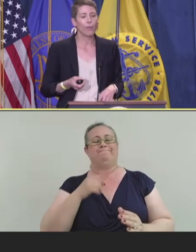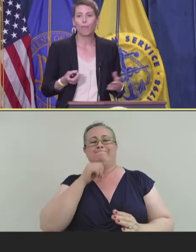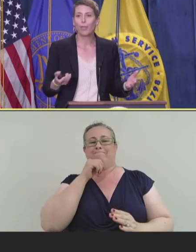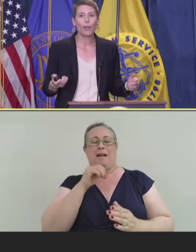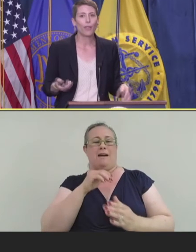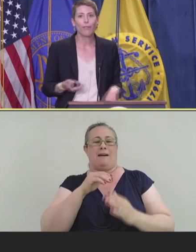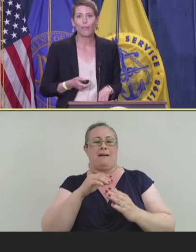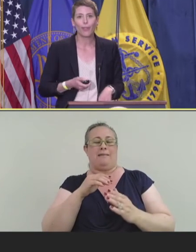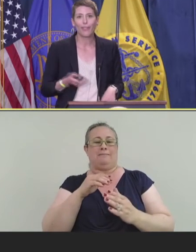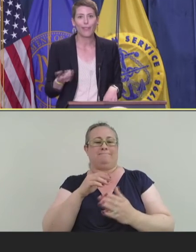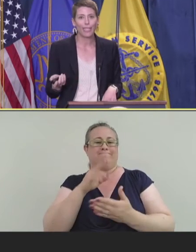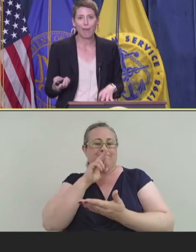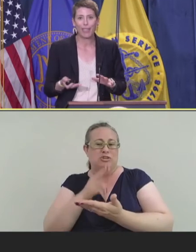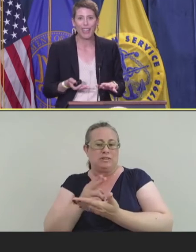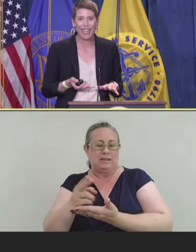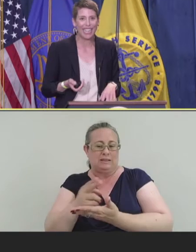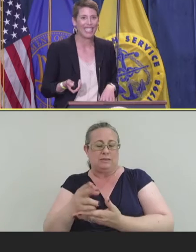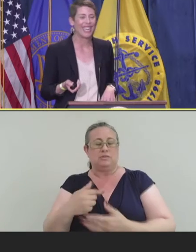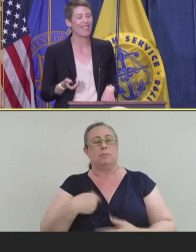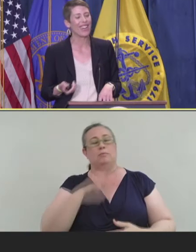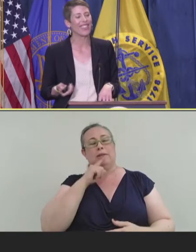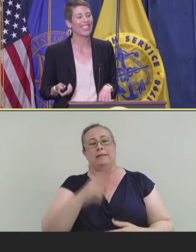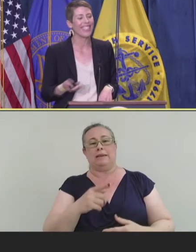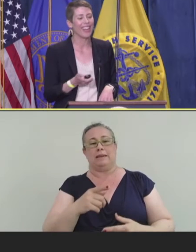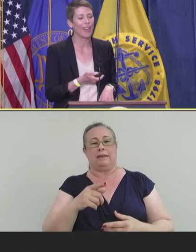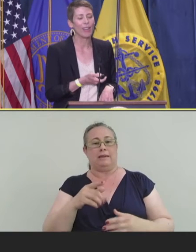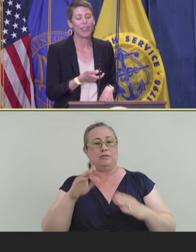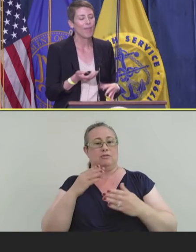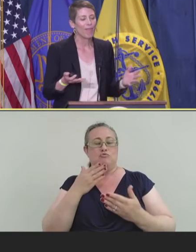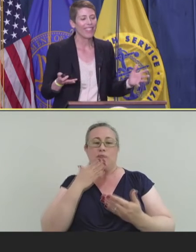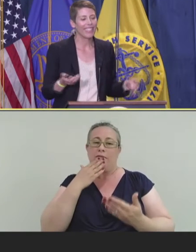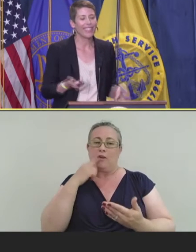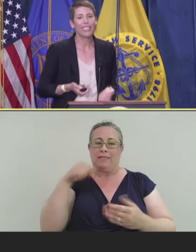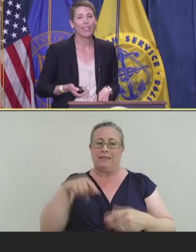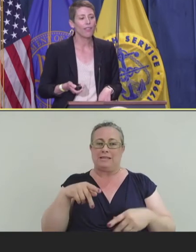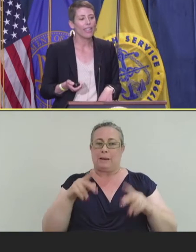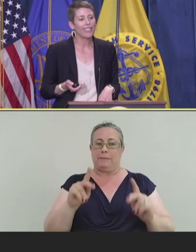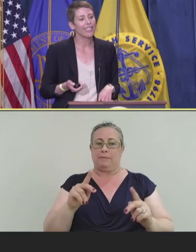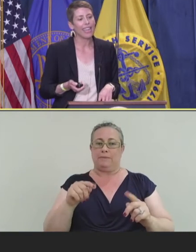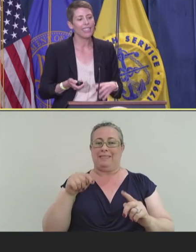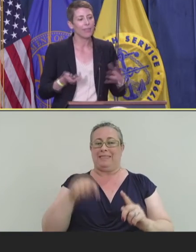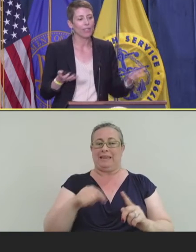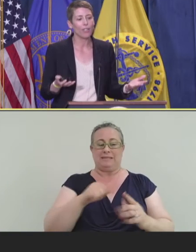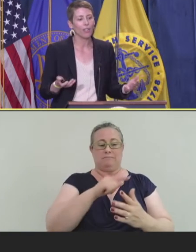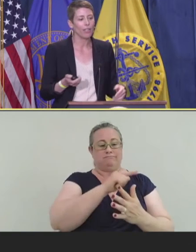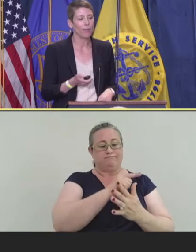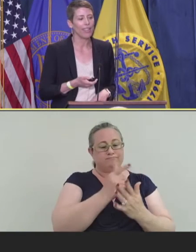I'm so grateful for this opportunity to talk about this, the series of events and relationships that